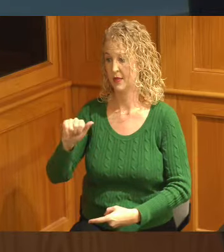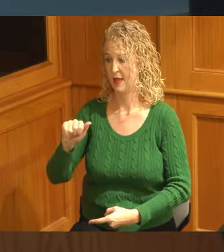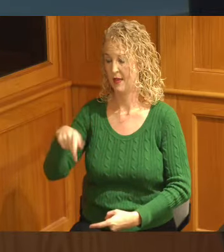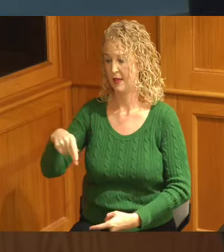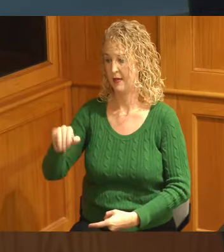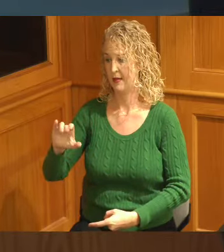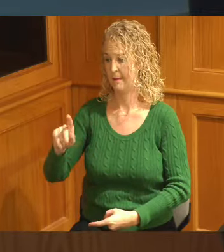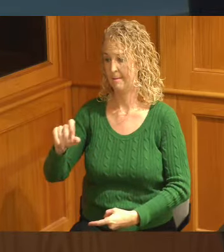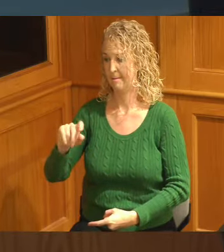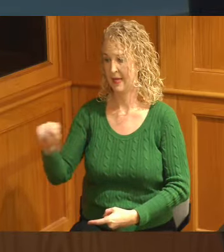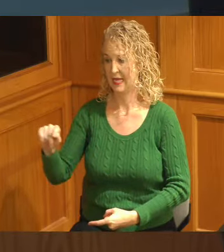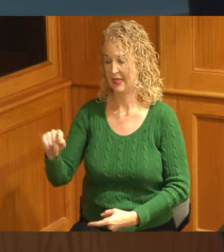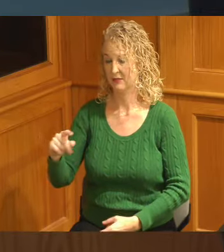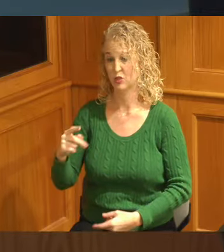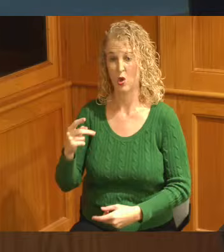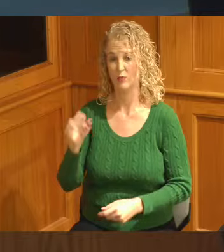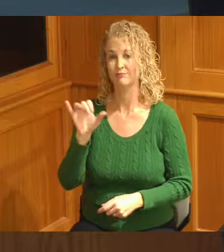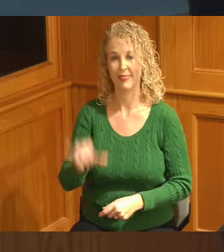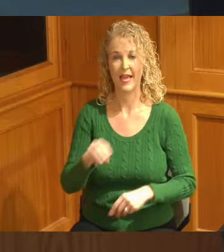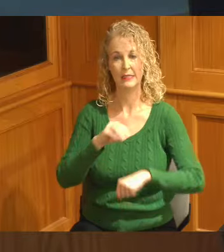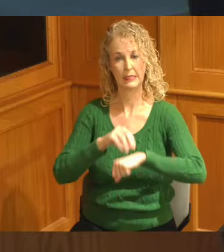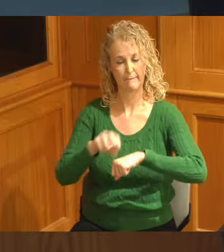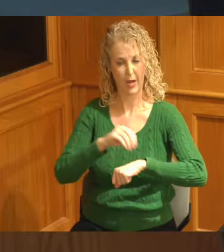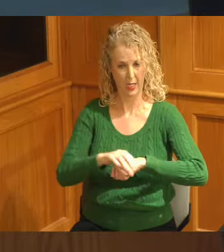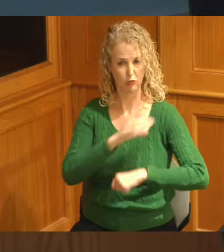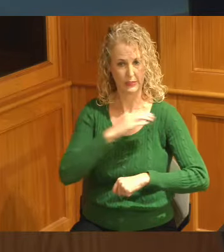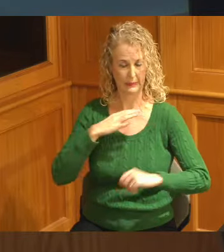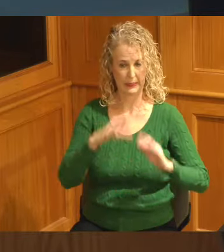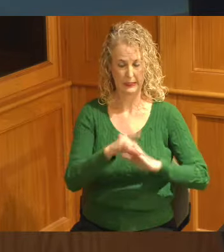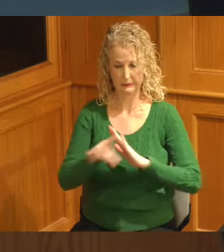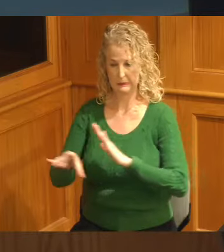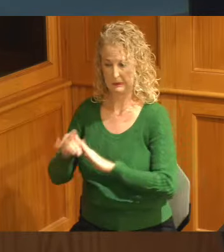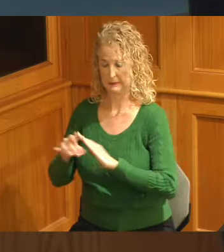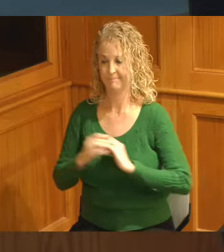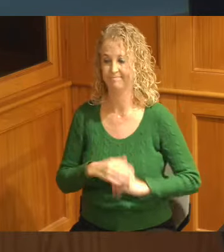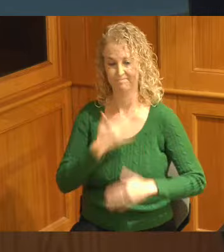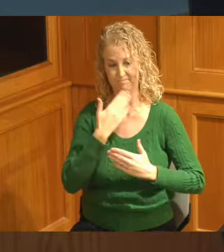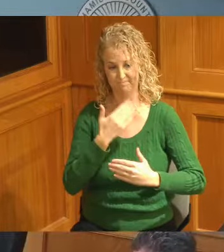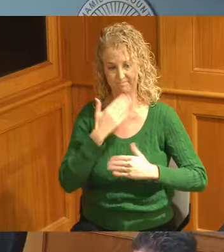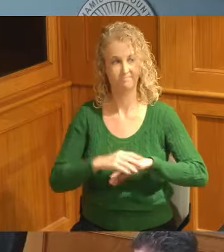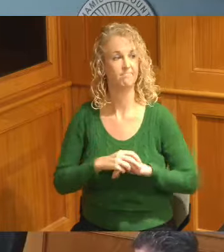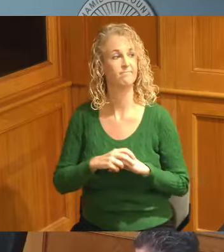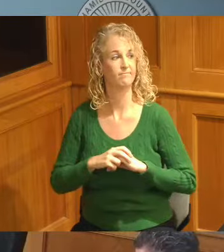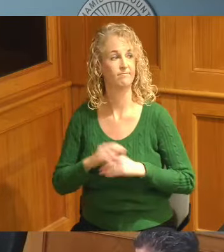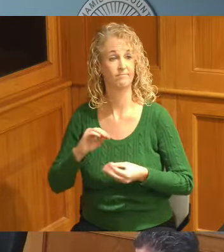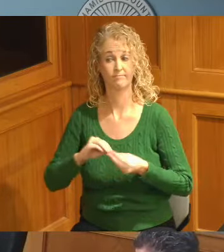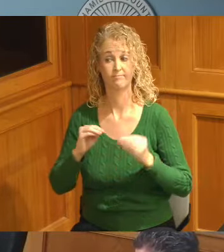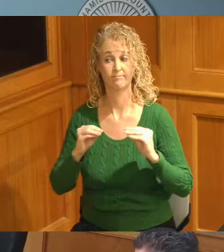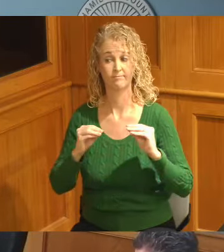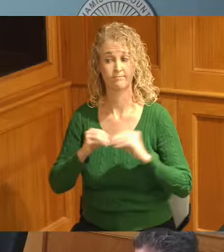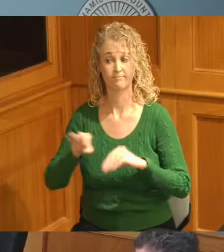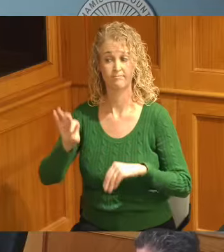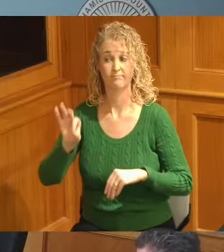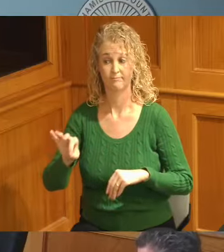two are the advisory committee appointments. Thank you Commissioner. item by leave 9